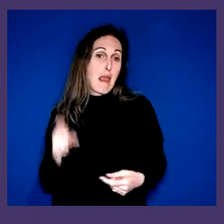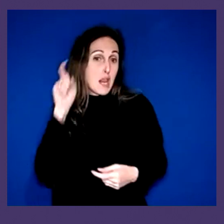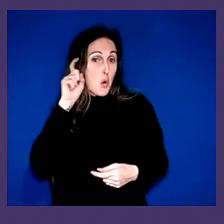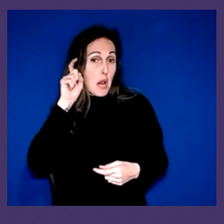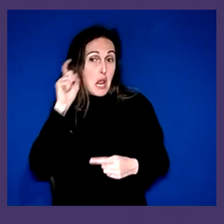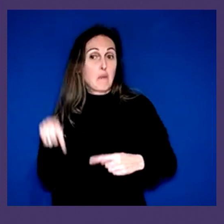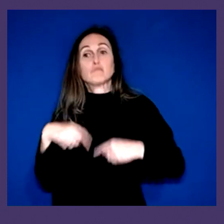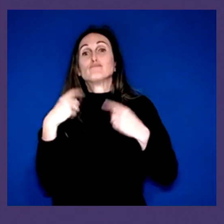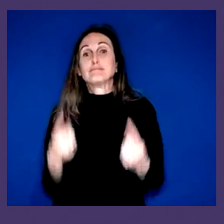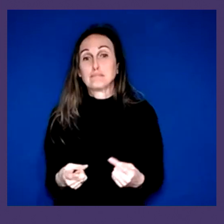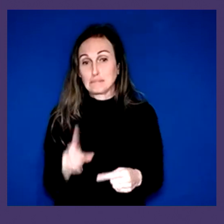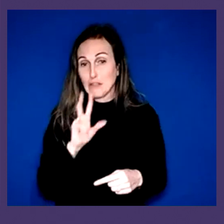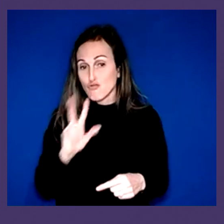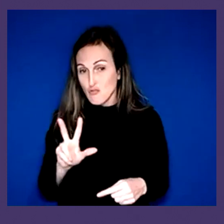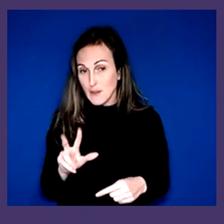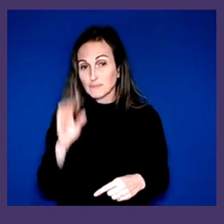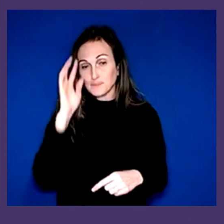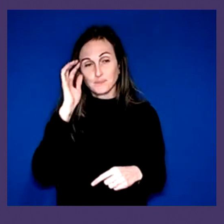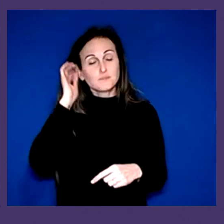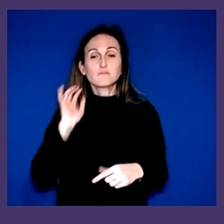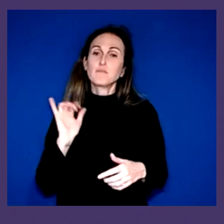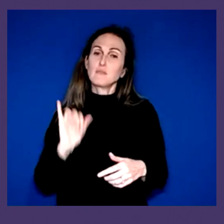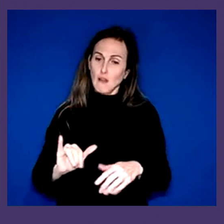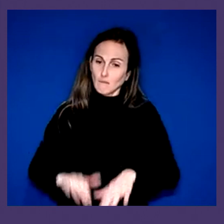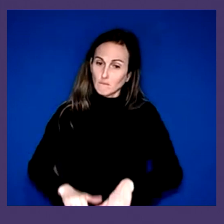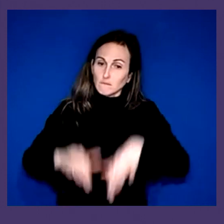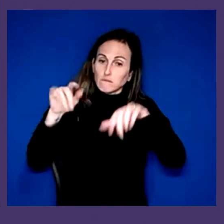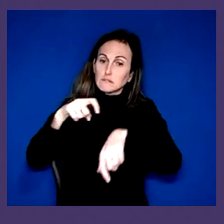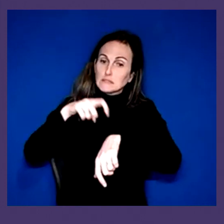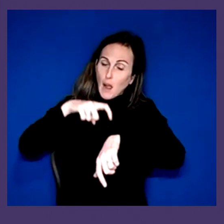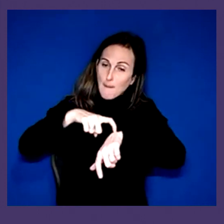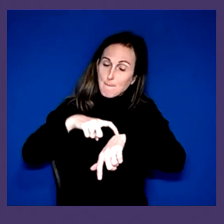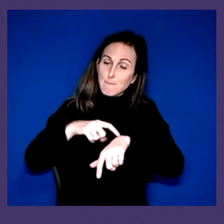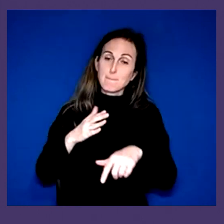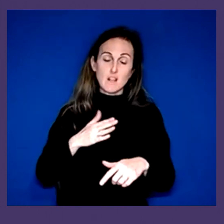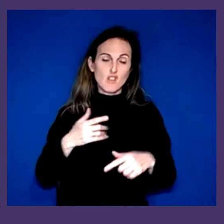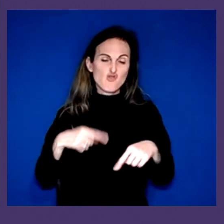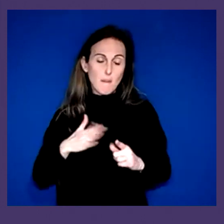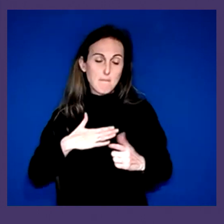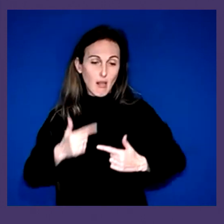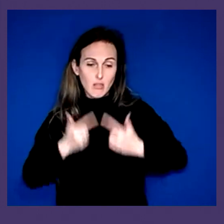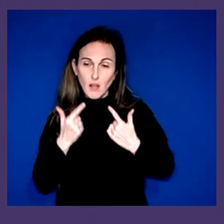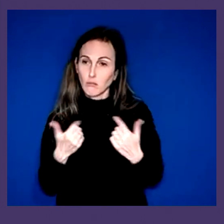In that time span of my life, the technology has grown in a lot of cool and interesting ways.